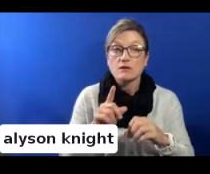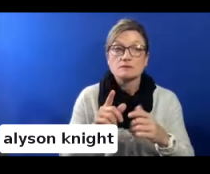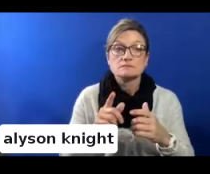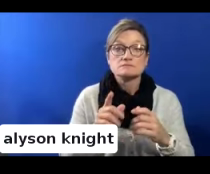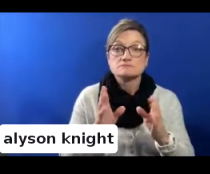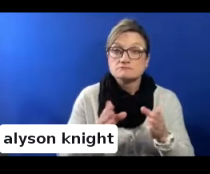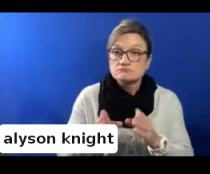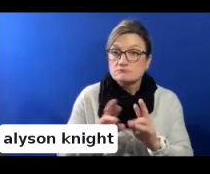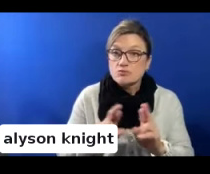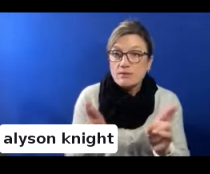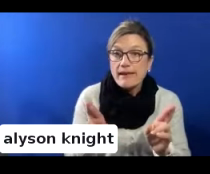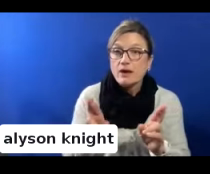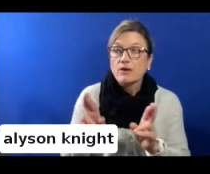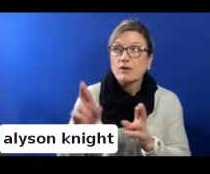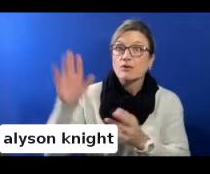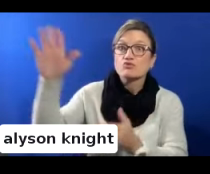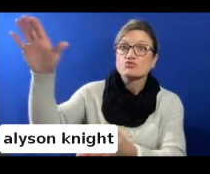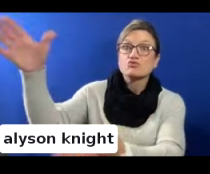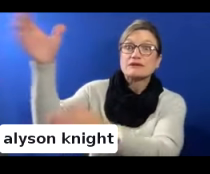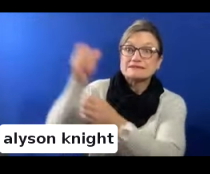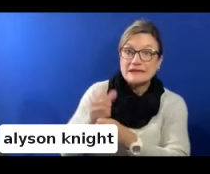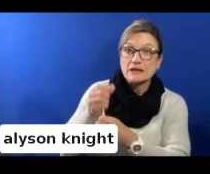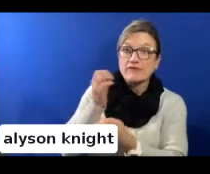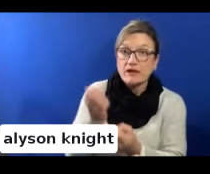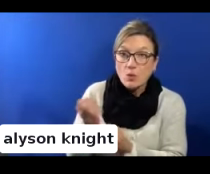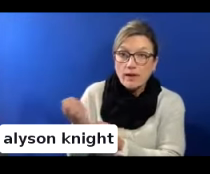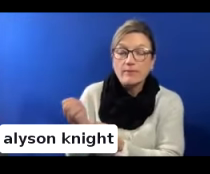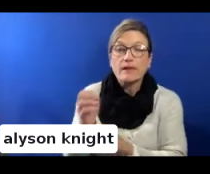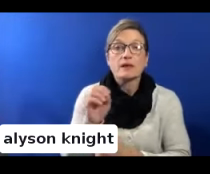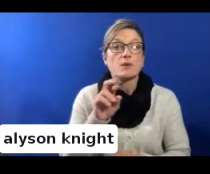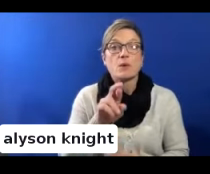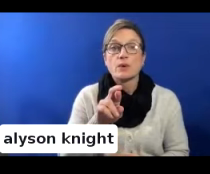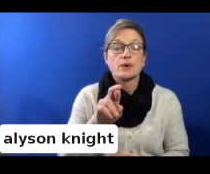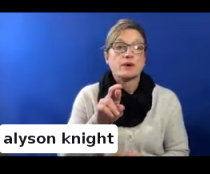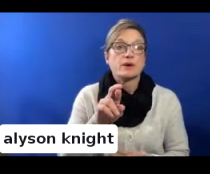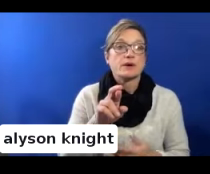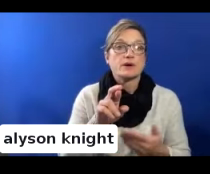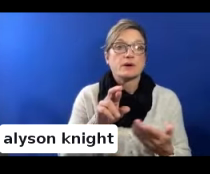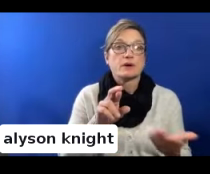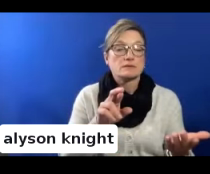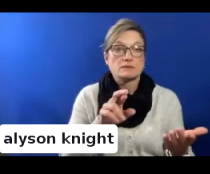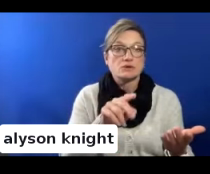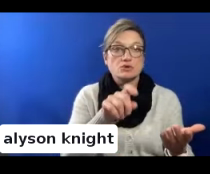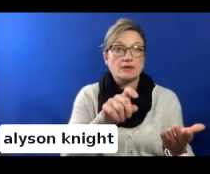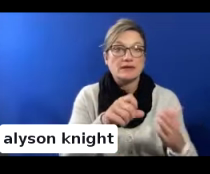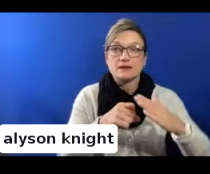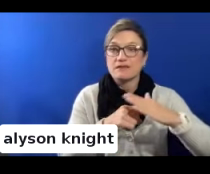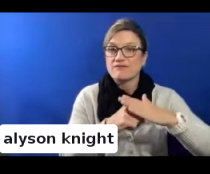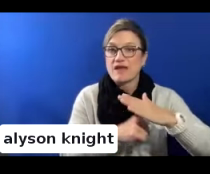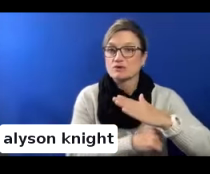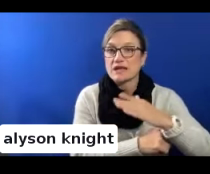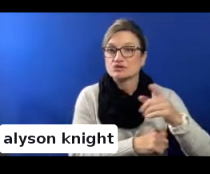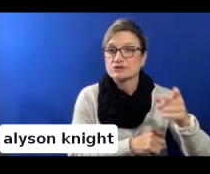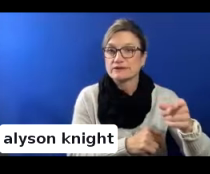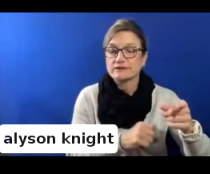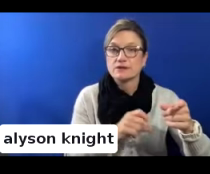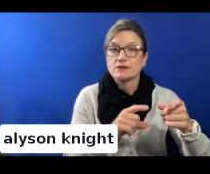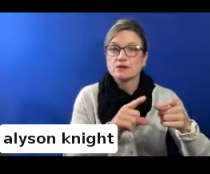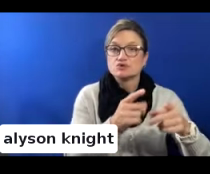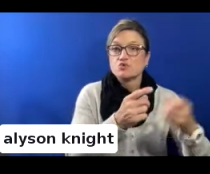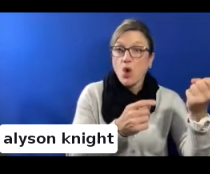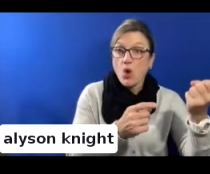receipt of the equipment or lay the Foundation to house that equipment or